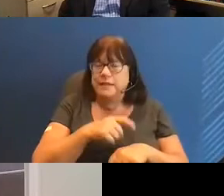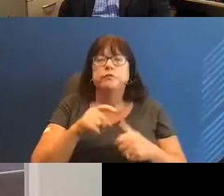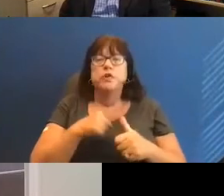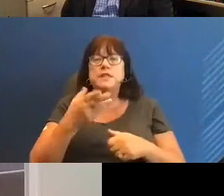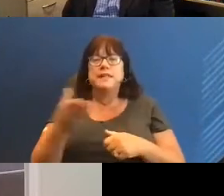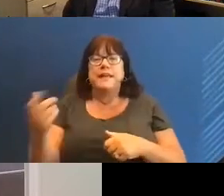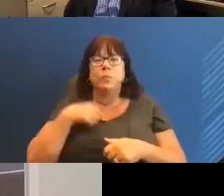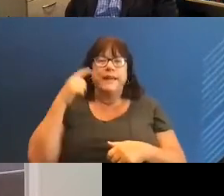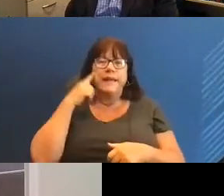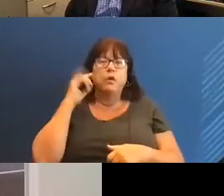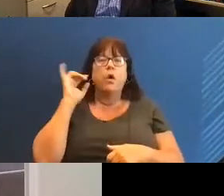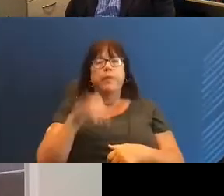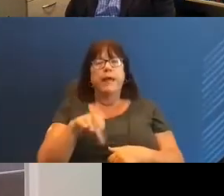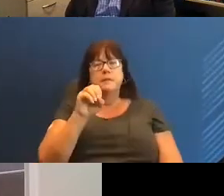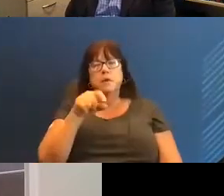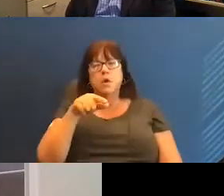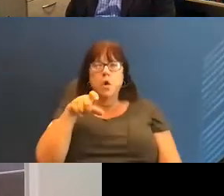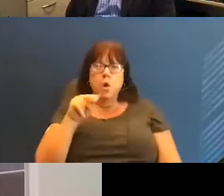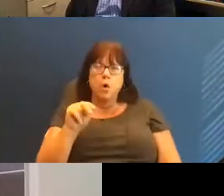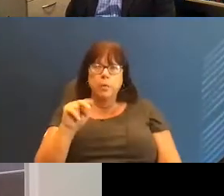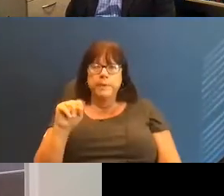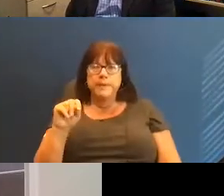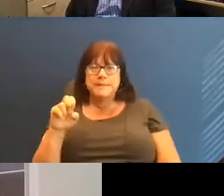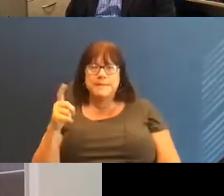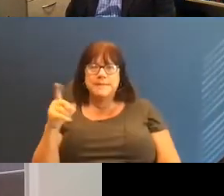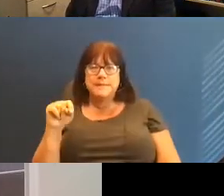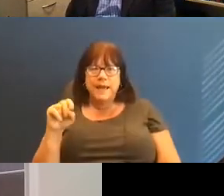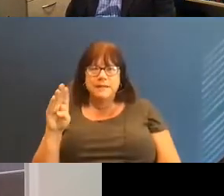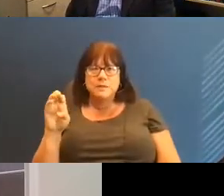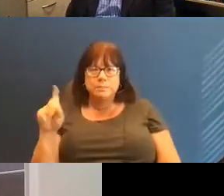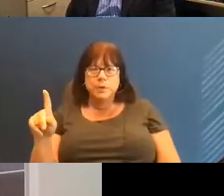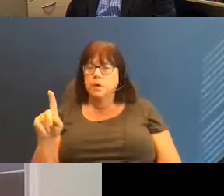include many other types of content like syllabi, workbooks, grading rubrics, recorded lectures,